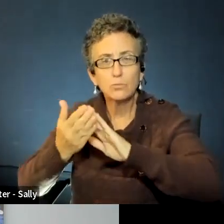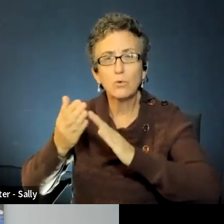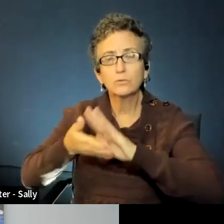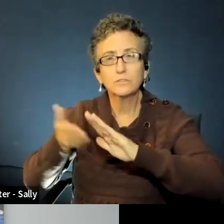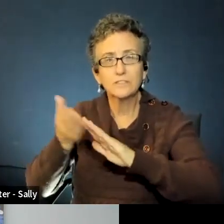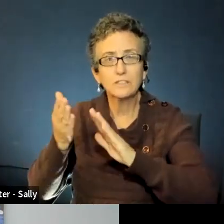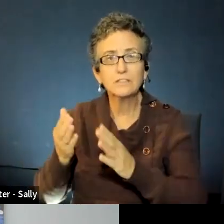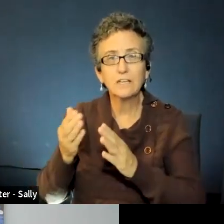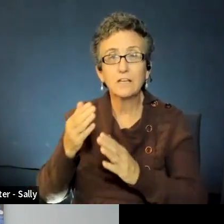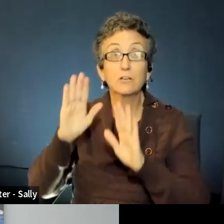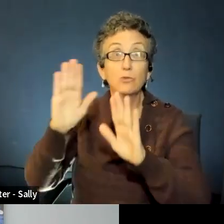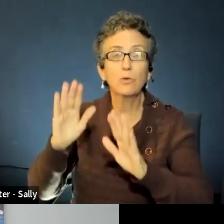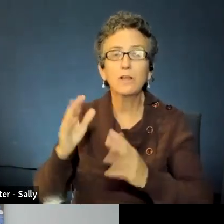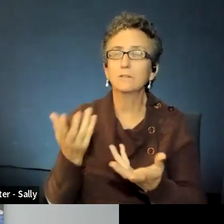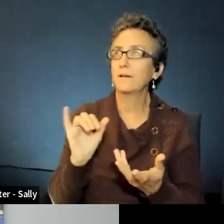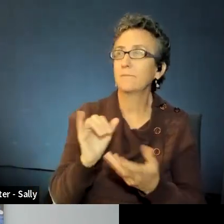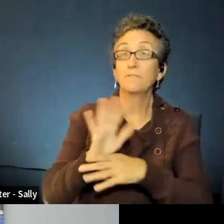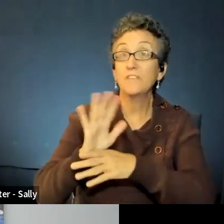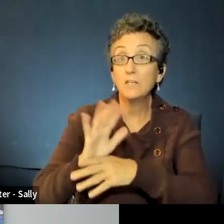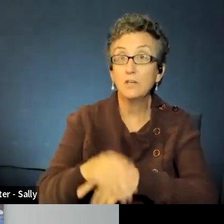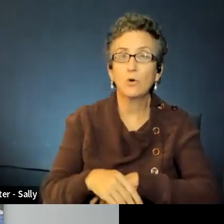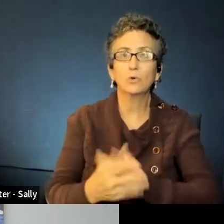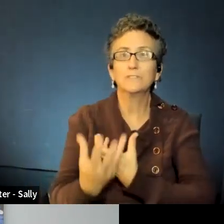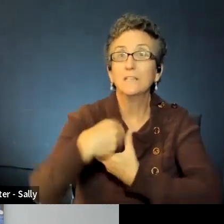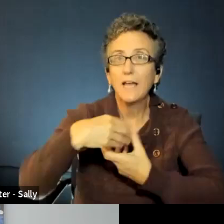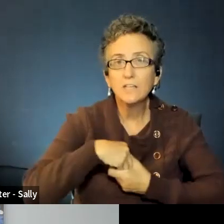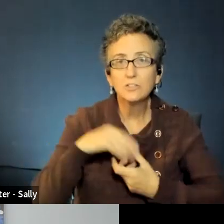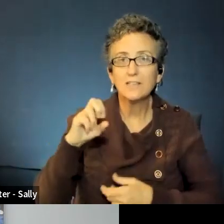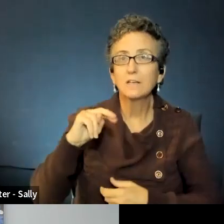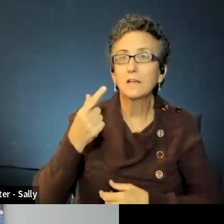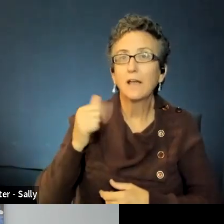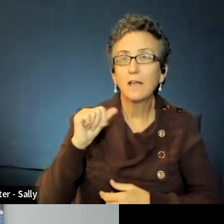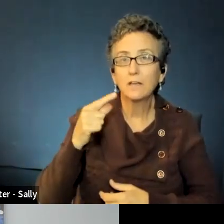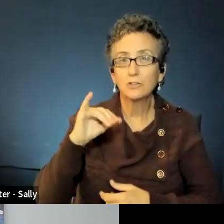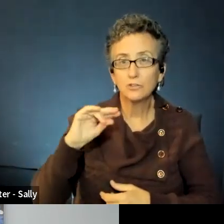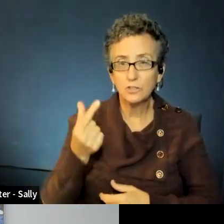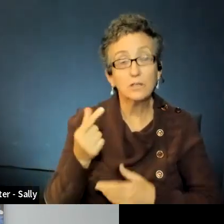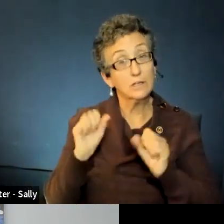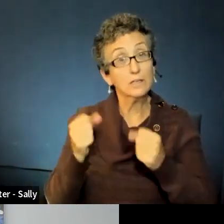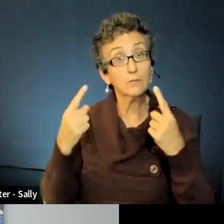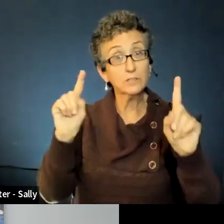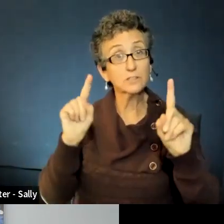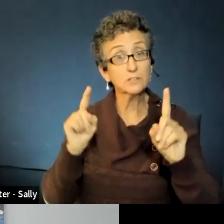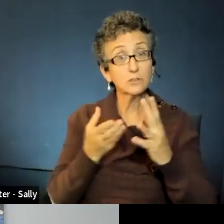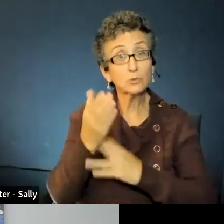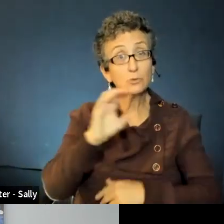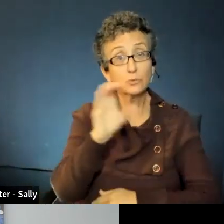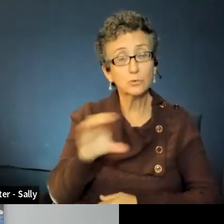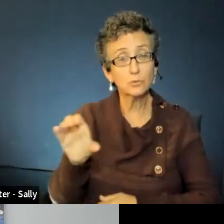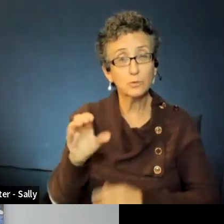and Google it, how to be a facilitator, these things were evidence-based, they had proof that they would work. One of the biggest things that we notice, or that we use, even today, is we had already been working with was the RTC University of Montana healthy community living facilitator training. We took that and really, not just for the healthy community living series that we still do to this day, but also to help us learn how to facilitate in a really great manner